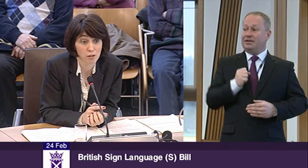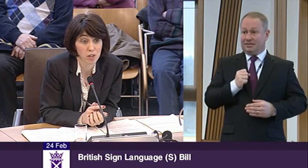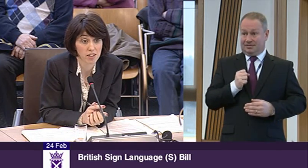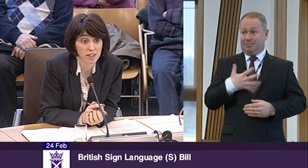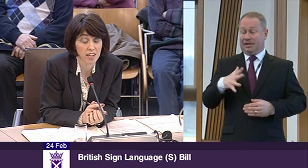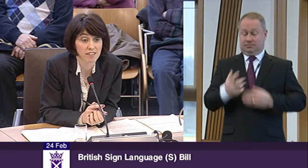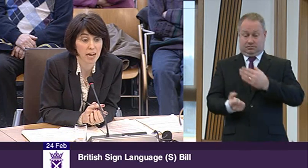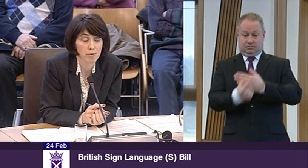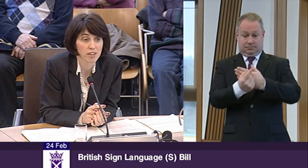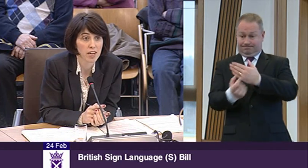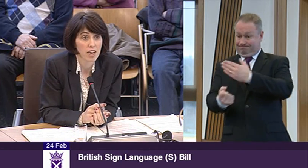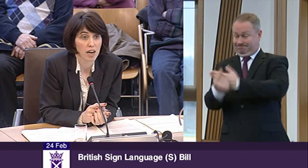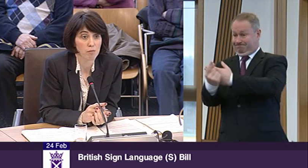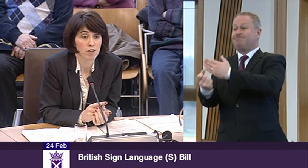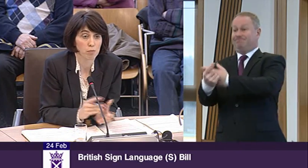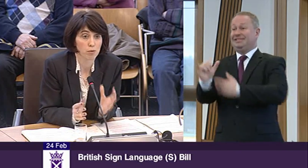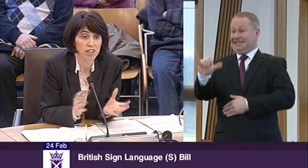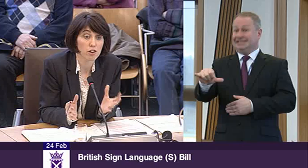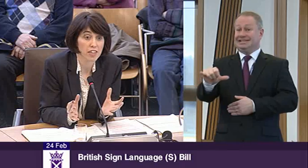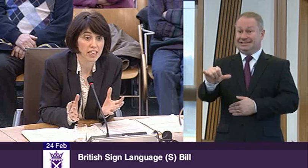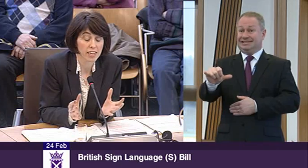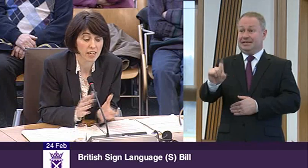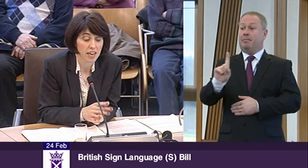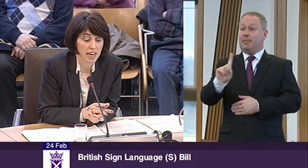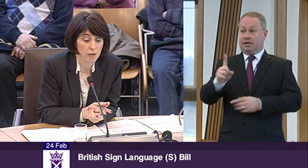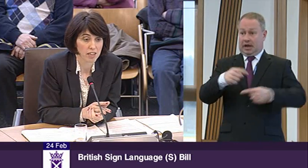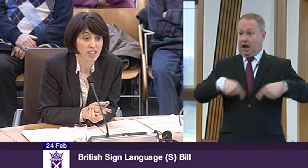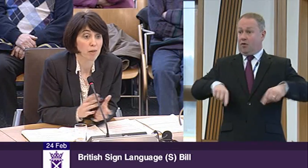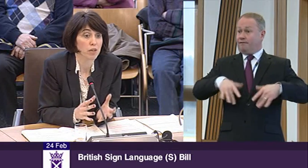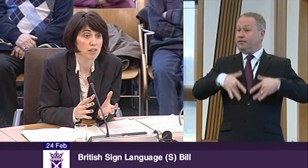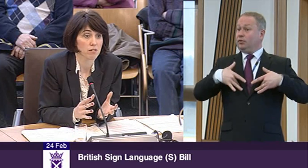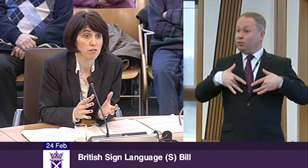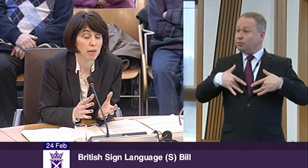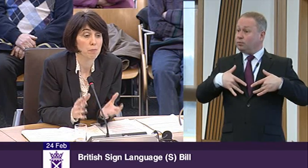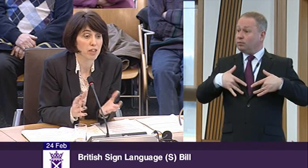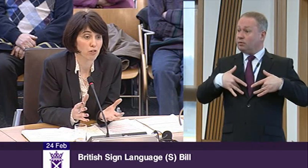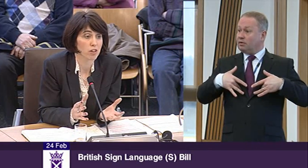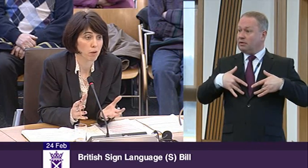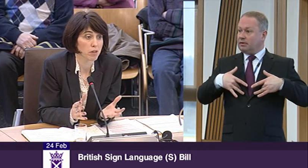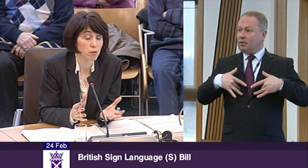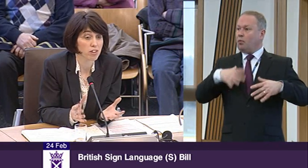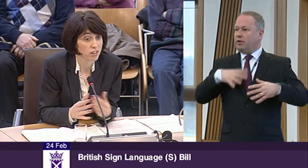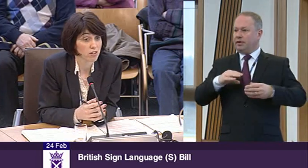unfortunately been cases in which it has happened. Our thinking is around whether we can ensure